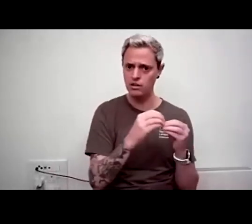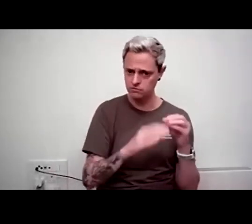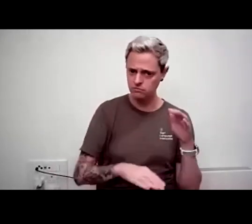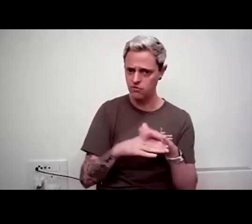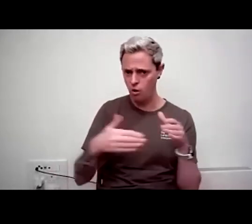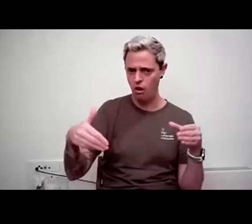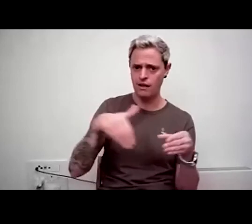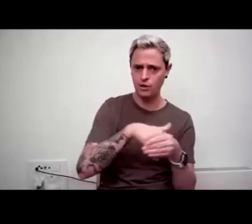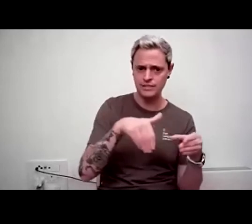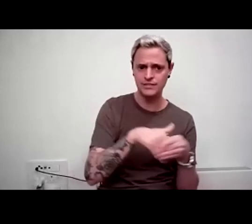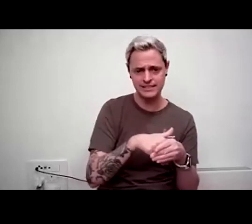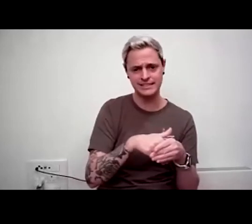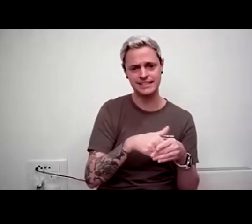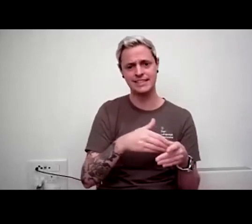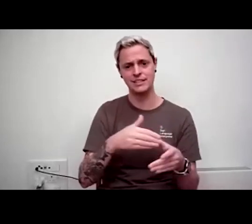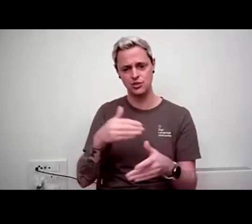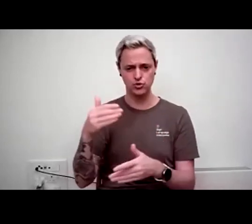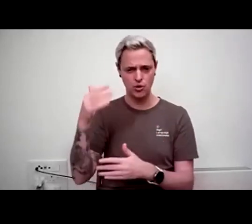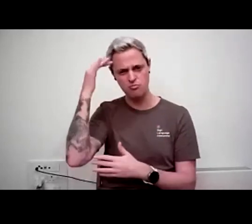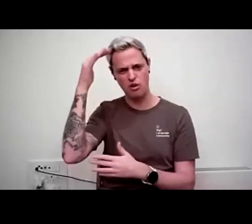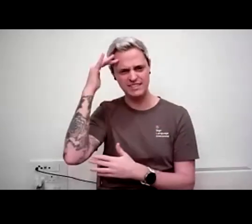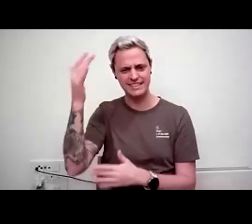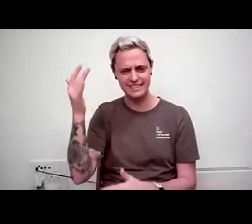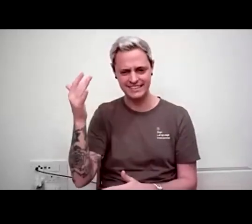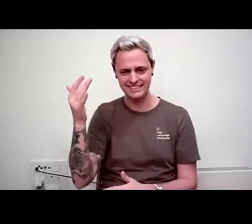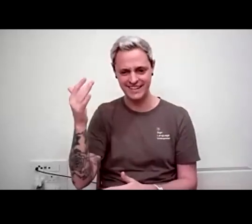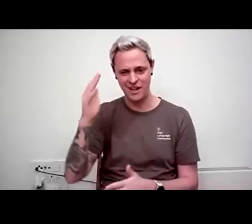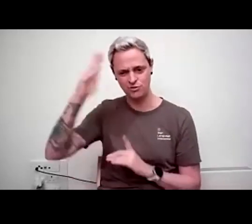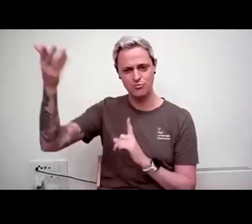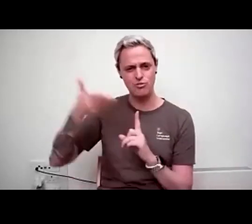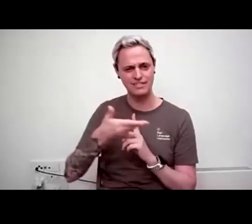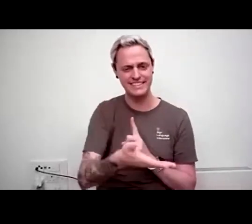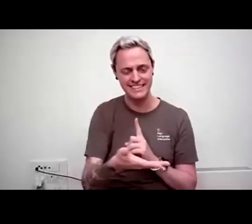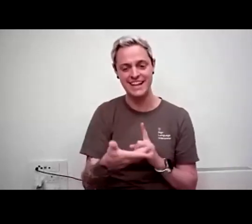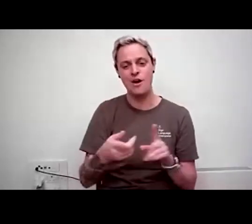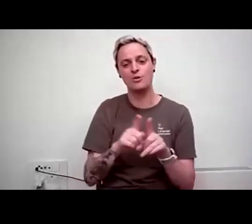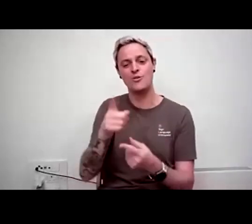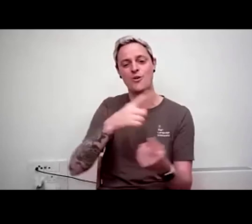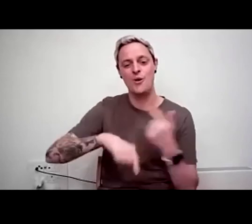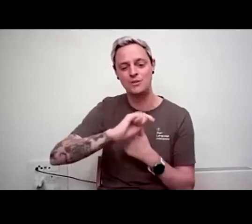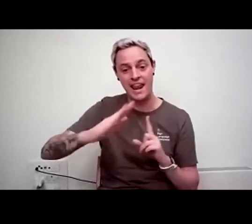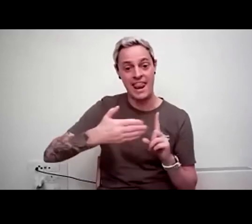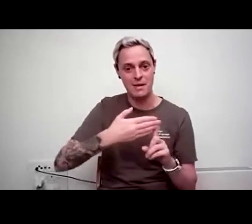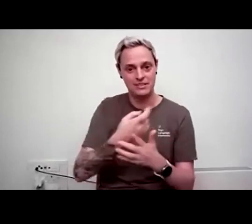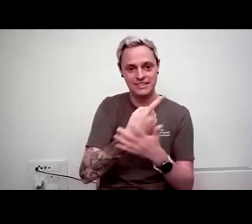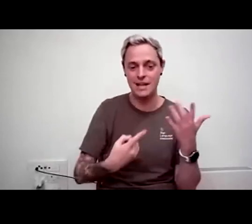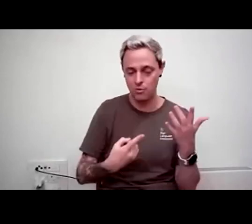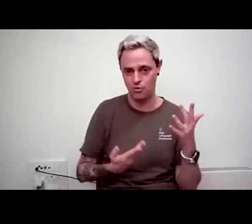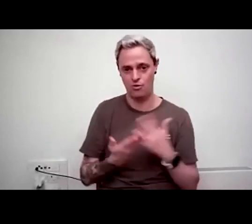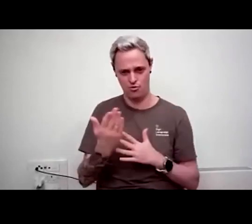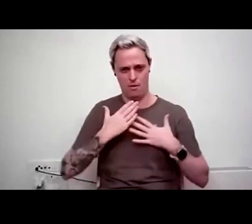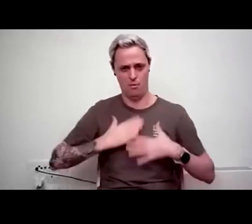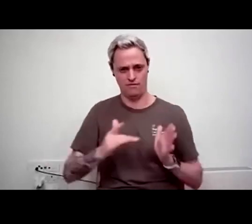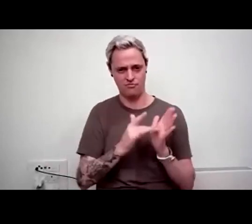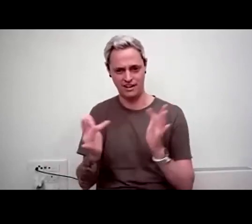and then to seeing those that are labelled disabled as brothers and sisters in the body of Christ.